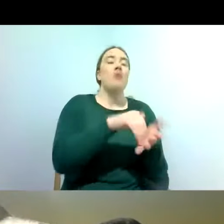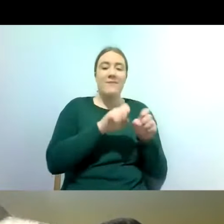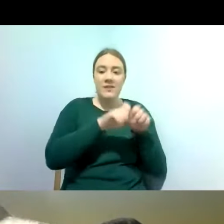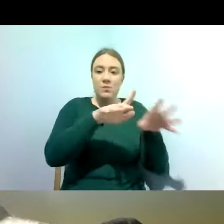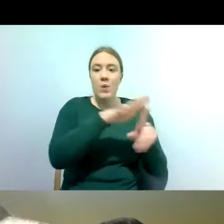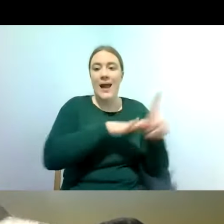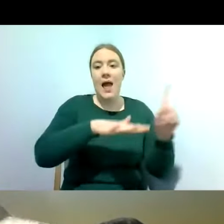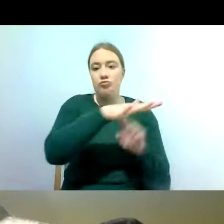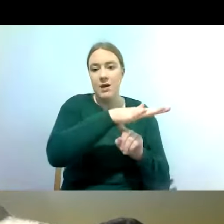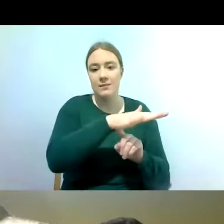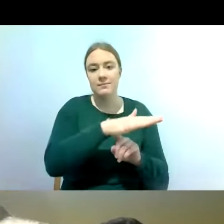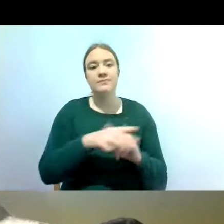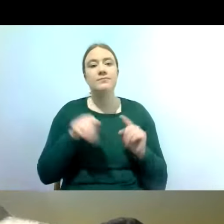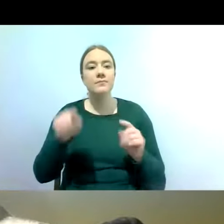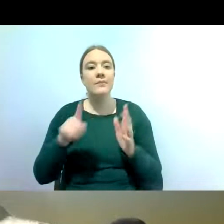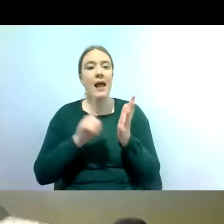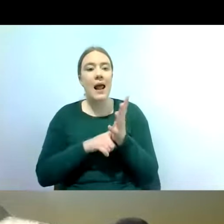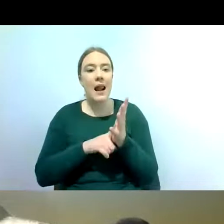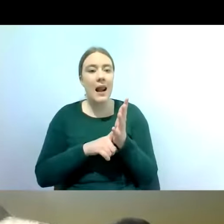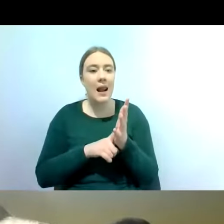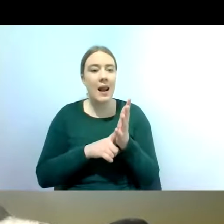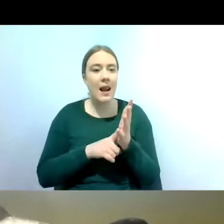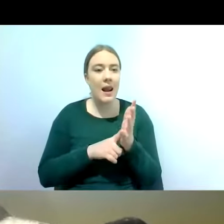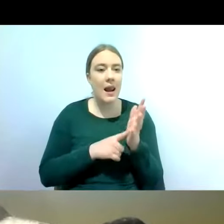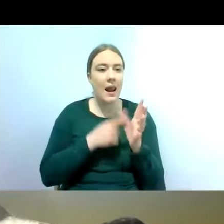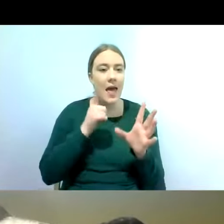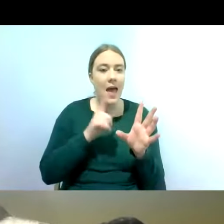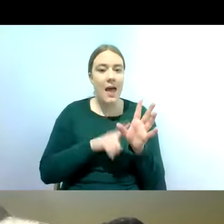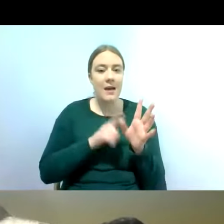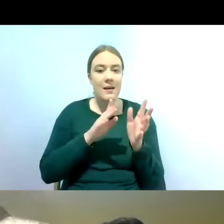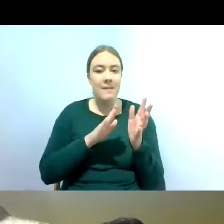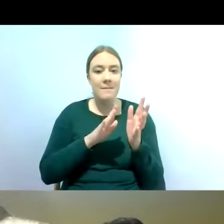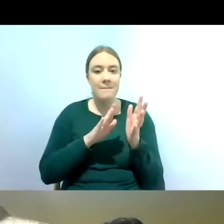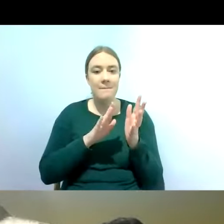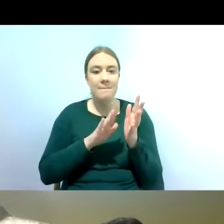maisemore weir is the first structure that fish encounter on their journey into the river